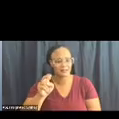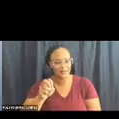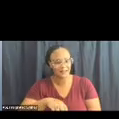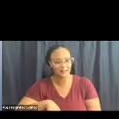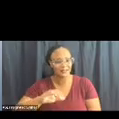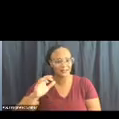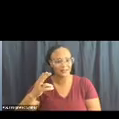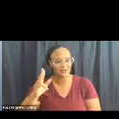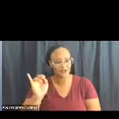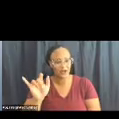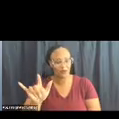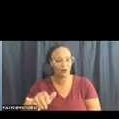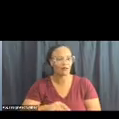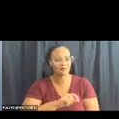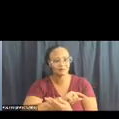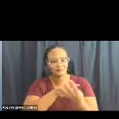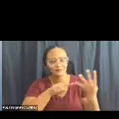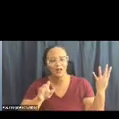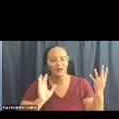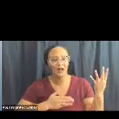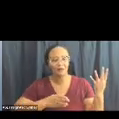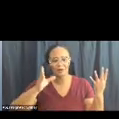And through learning together we strengthen partnerships. We